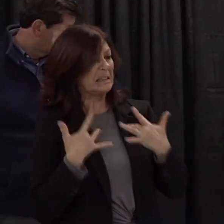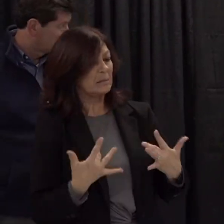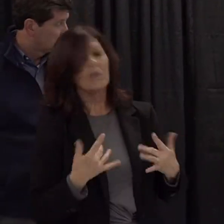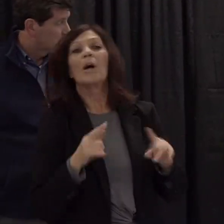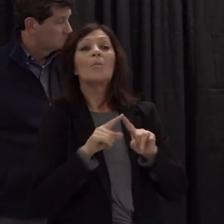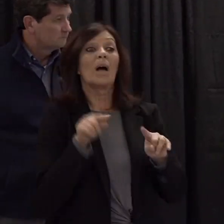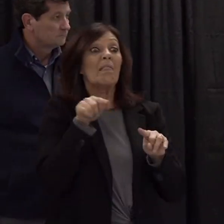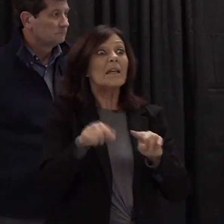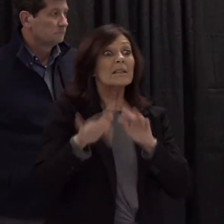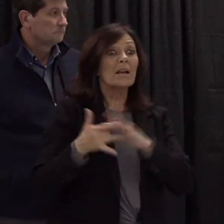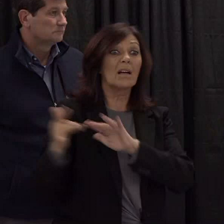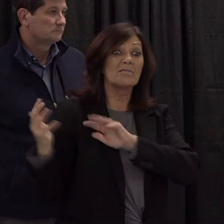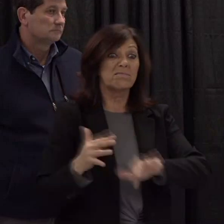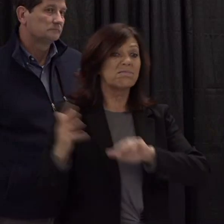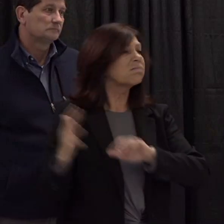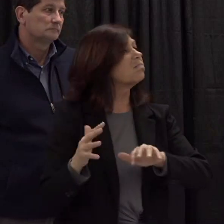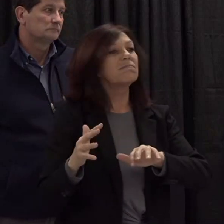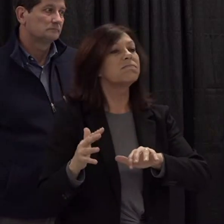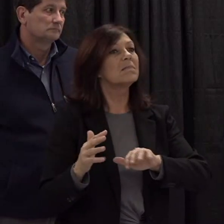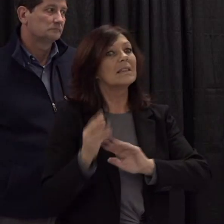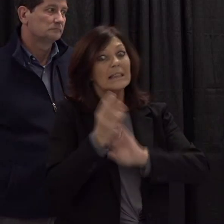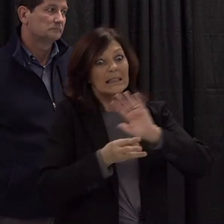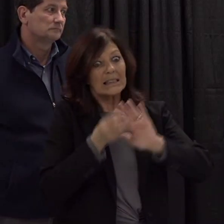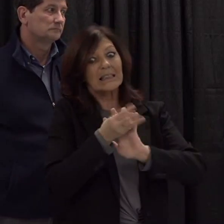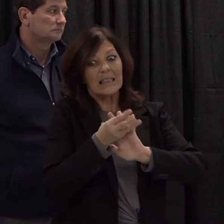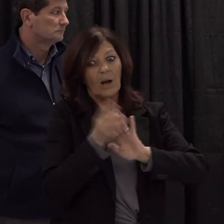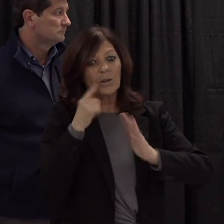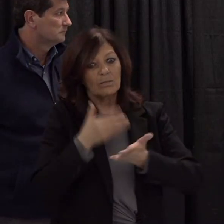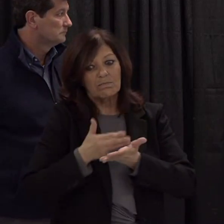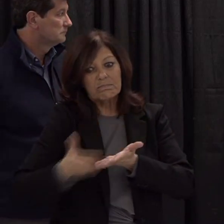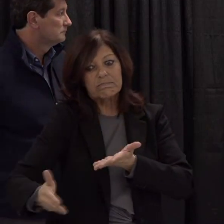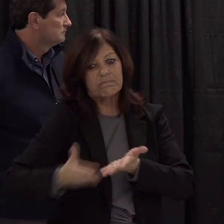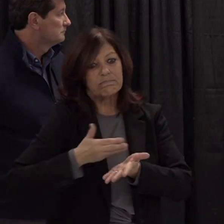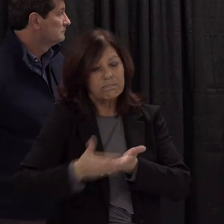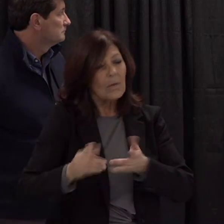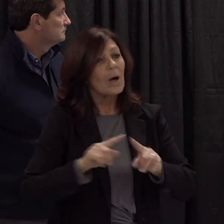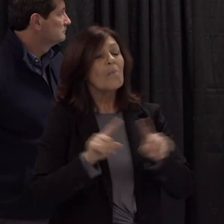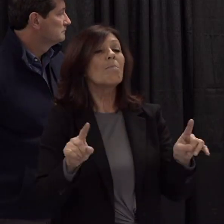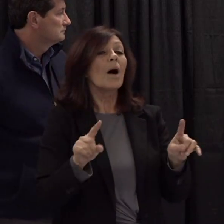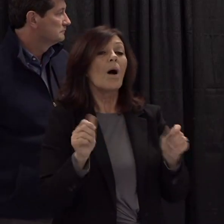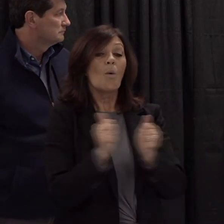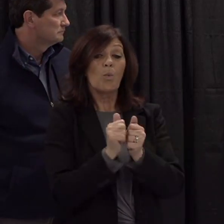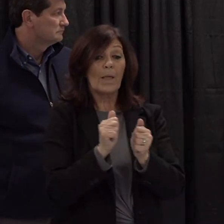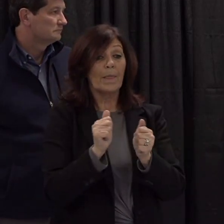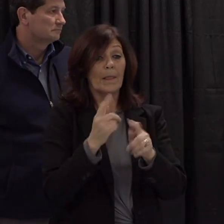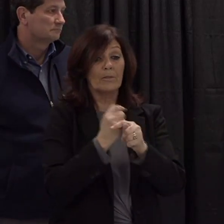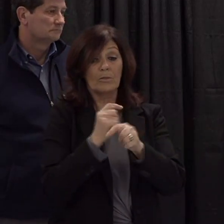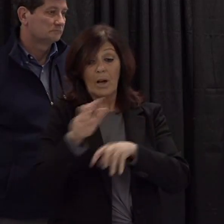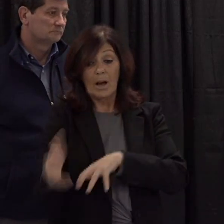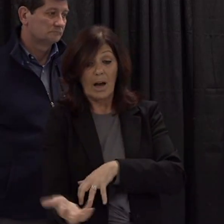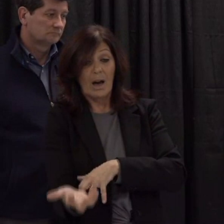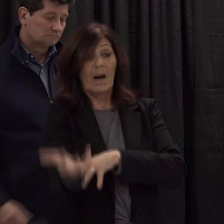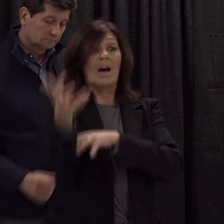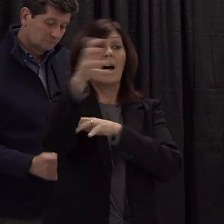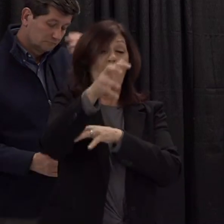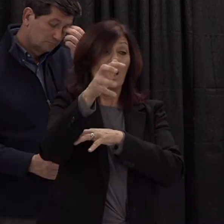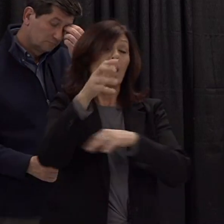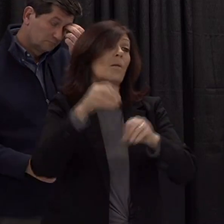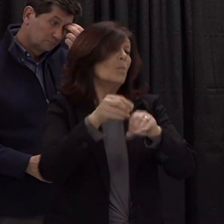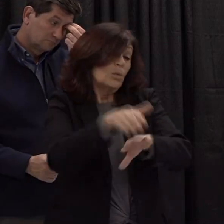these type of snowfall rates, it's gone up to six hours in some cases. But with a high lift, it's going to be even slower. So we're going to be working